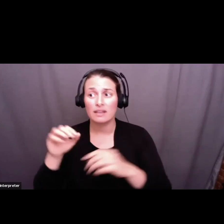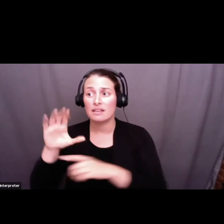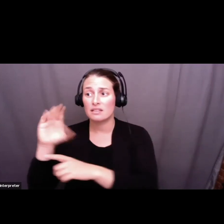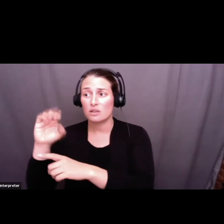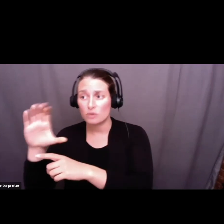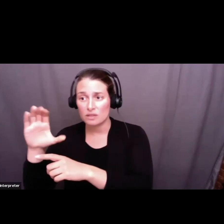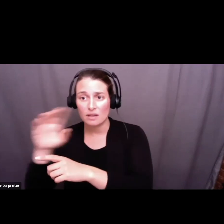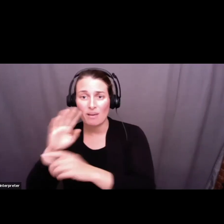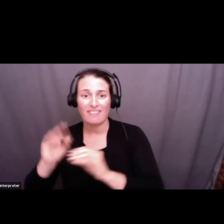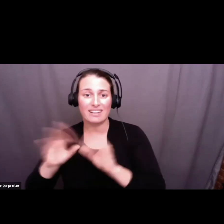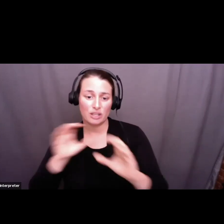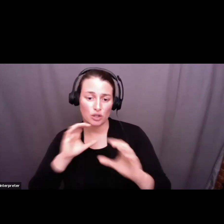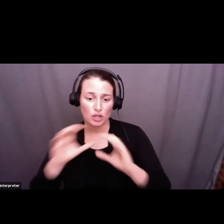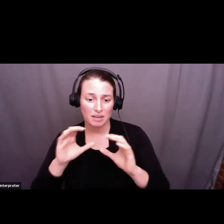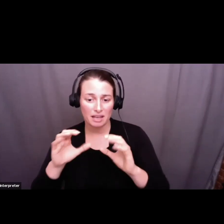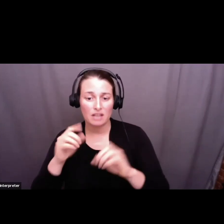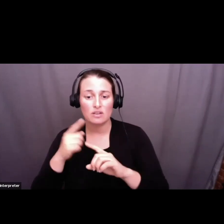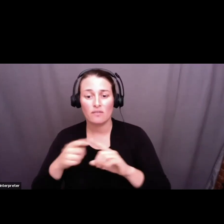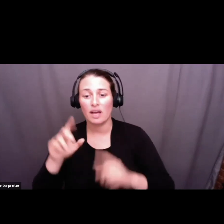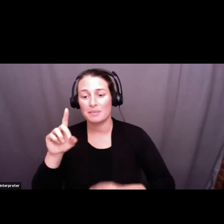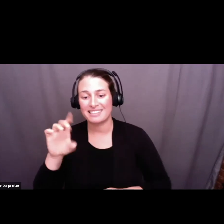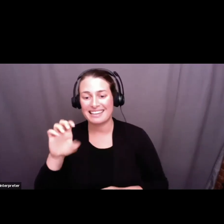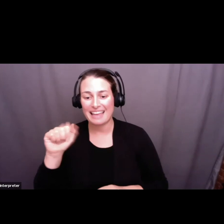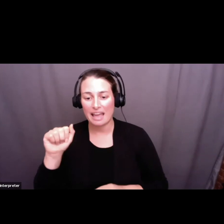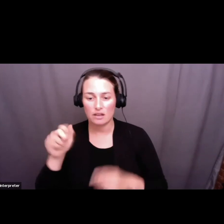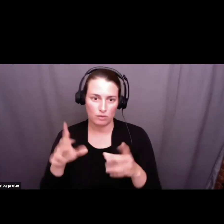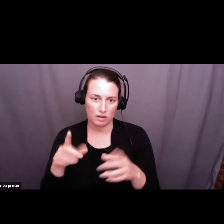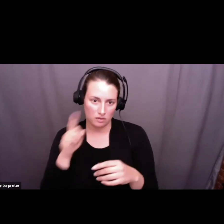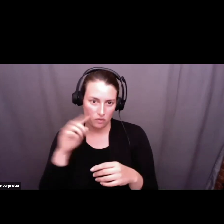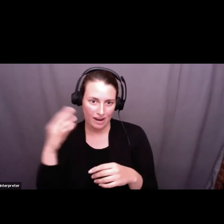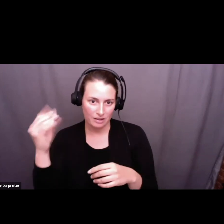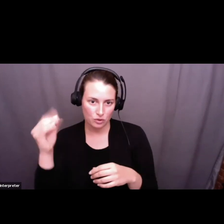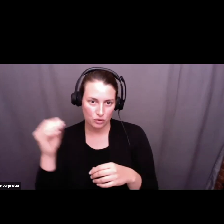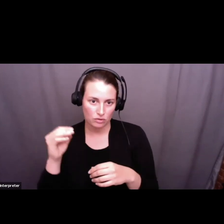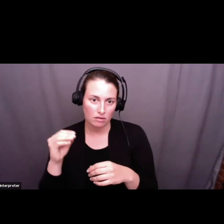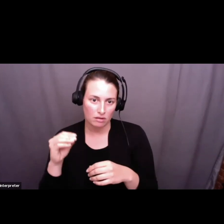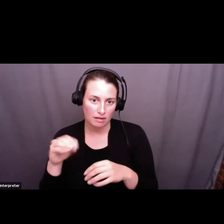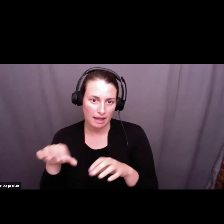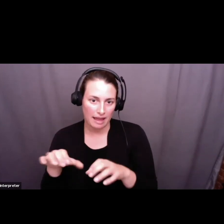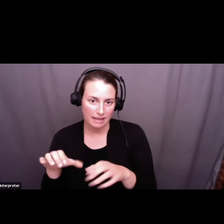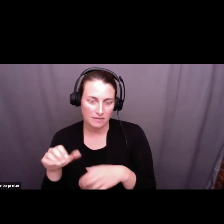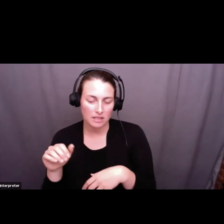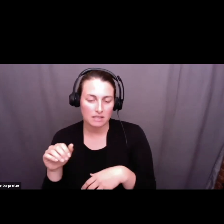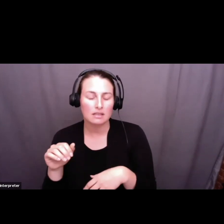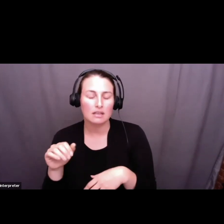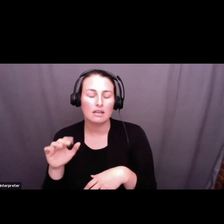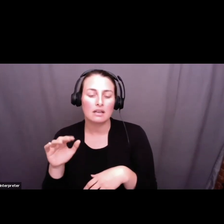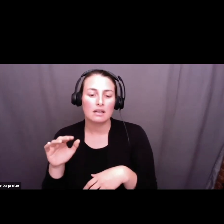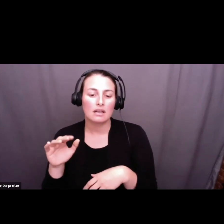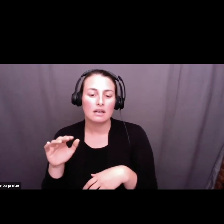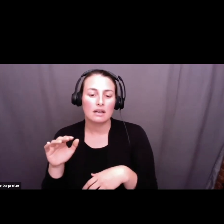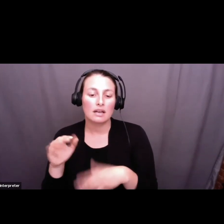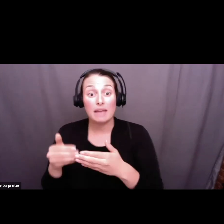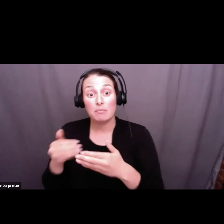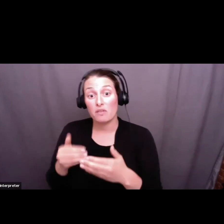(Director of Extramural Activities), and before each Council of Councils just review the upcoming